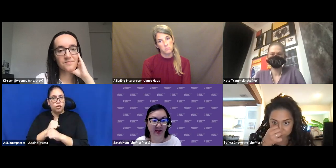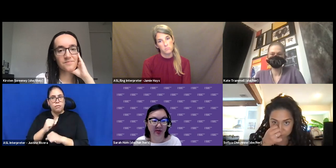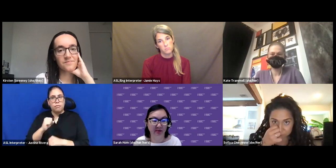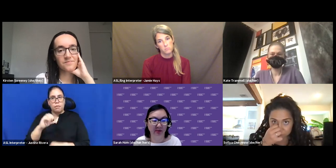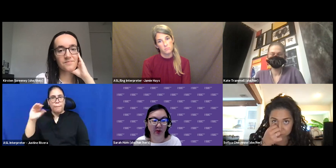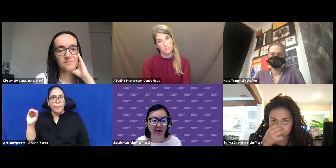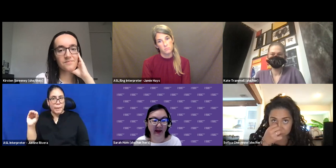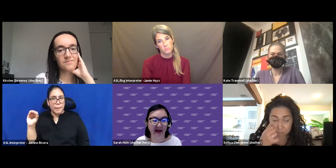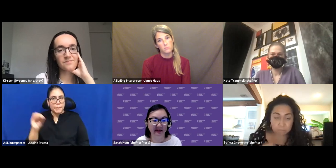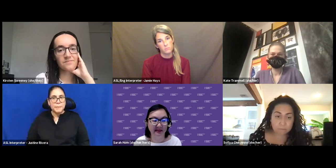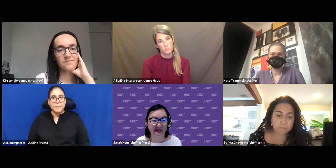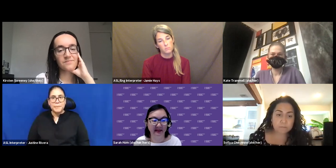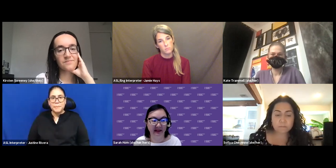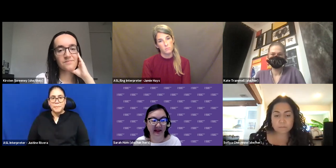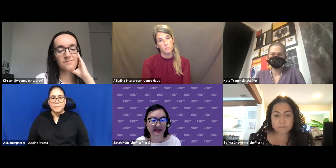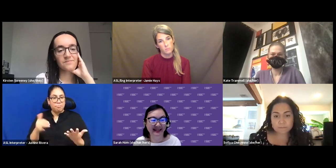those are most of my hats, in any case.